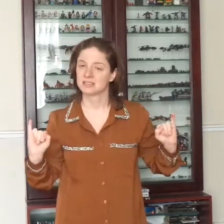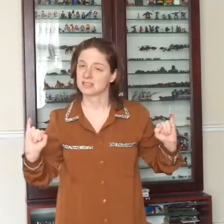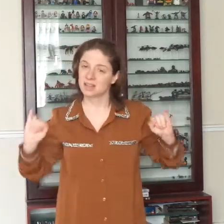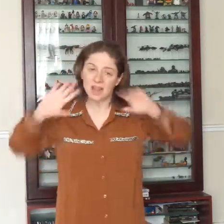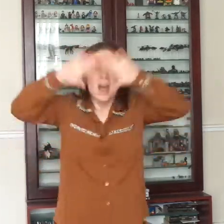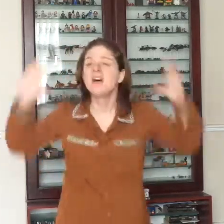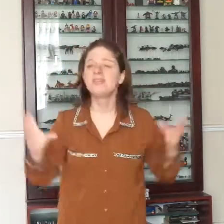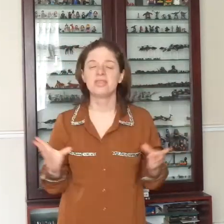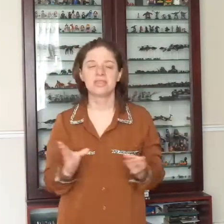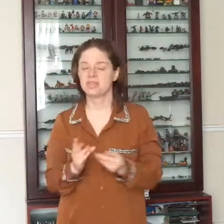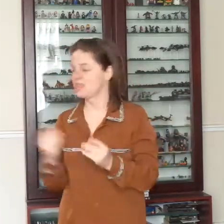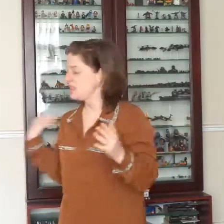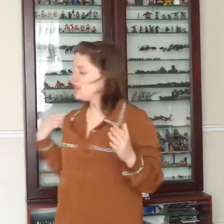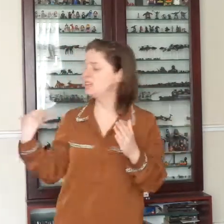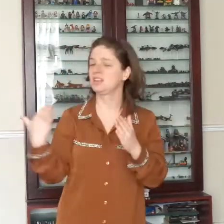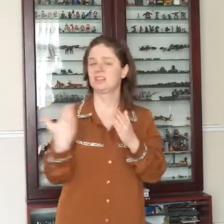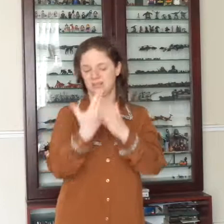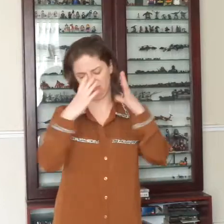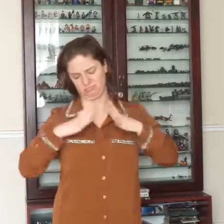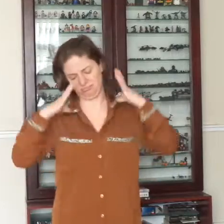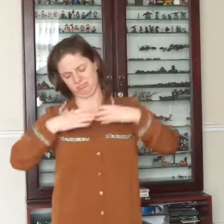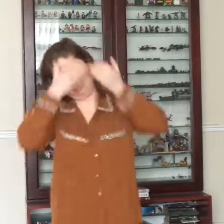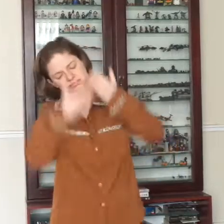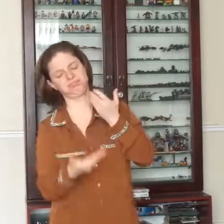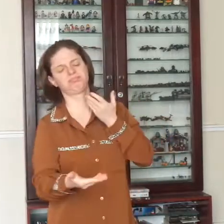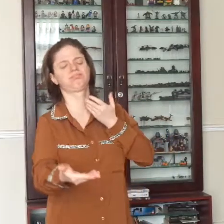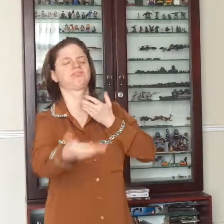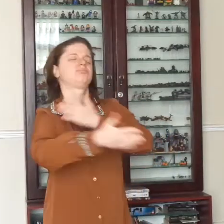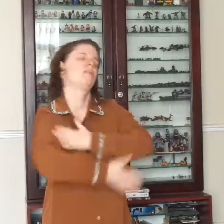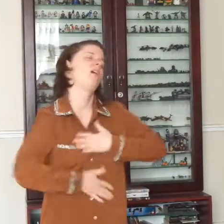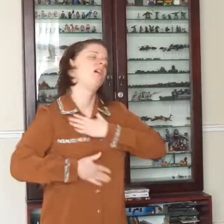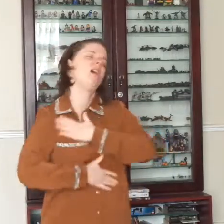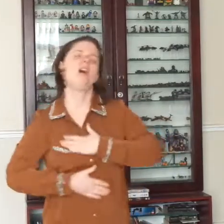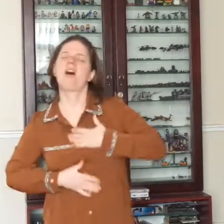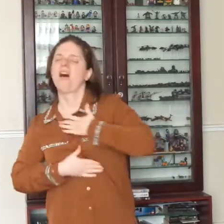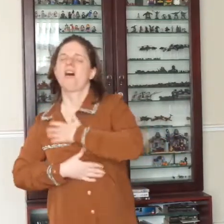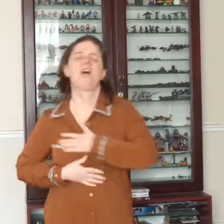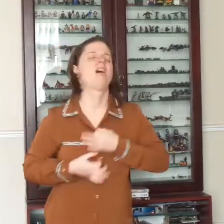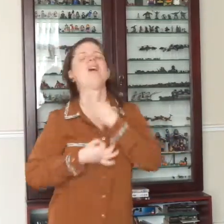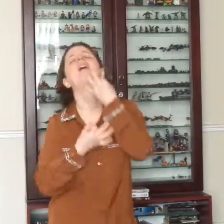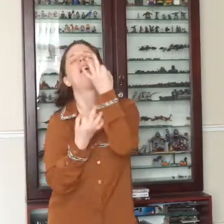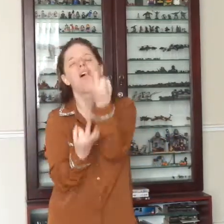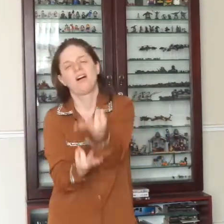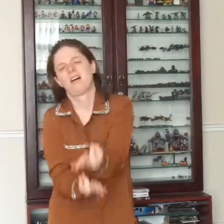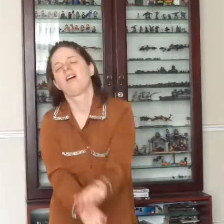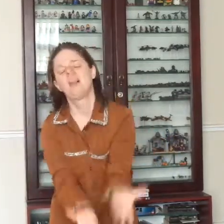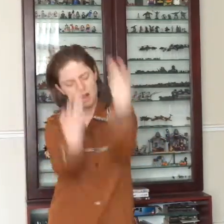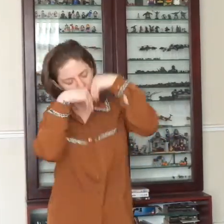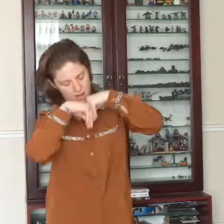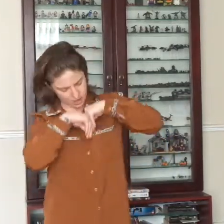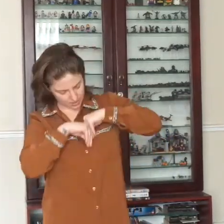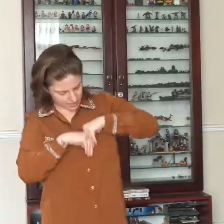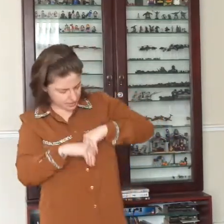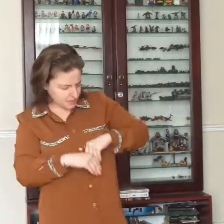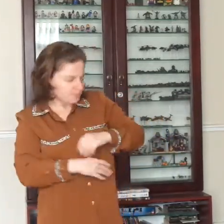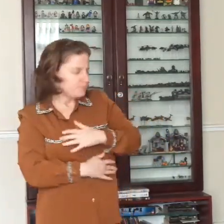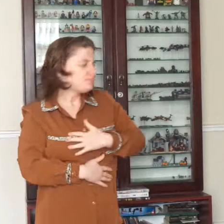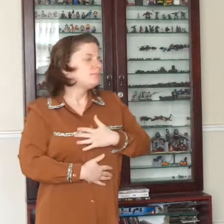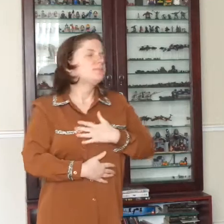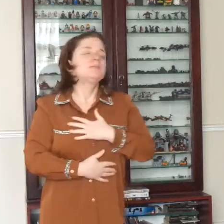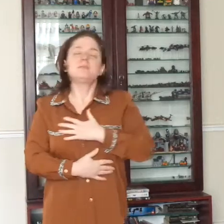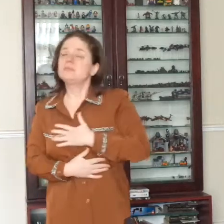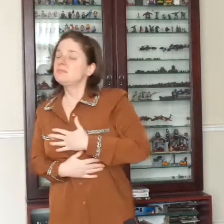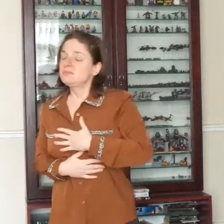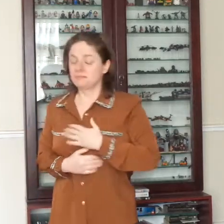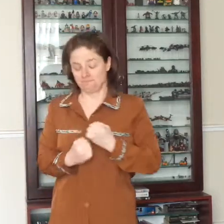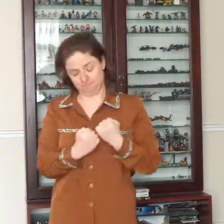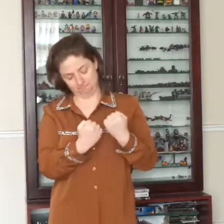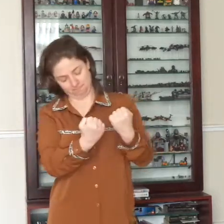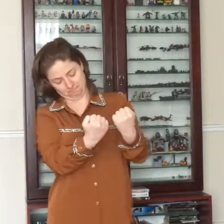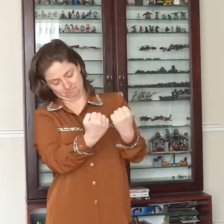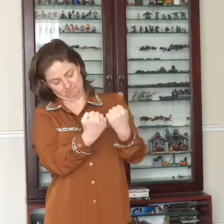Everything I've ever done, Everything I ever do Every place I've ever been, Everywhere I'm going to